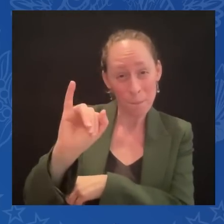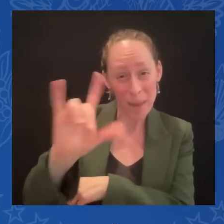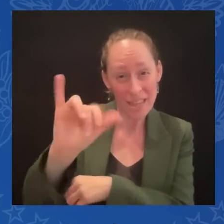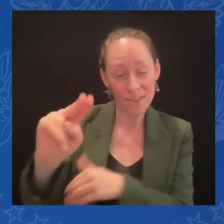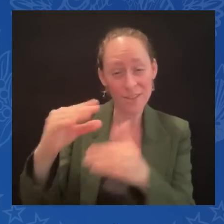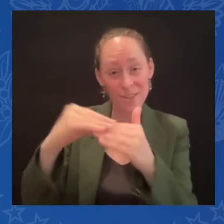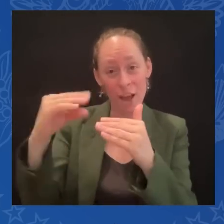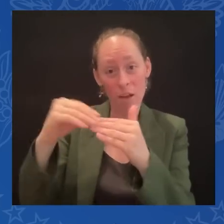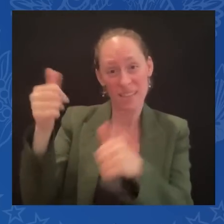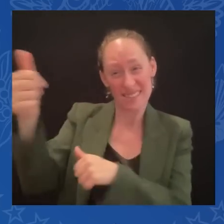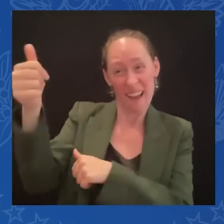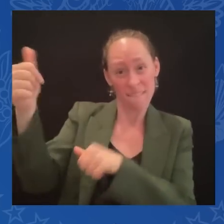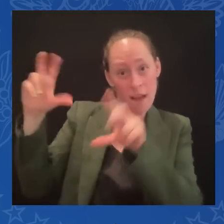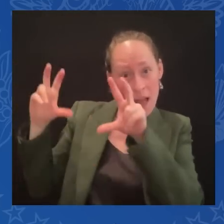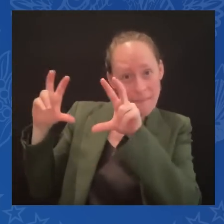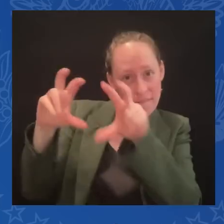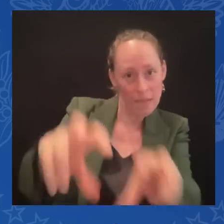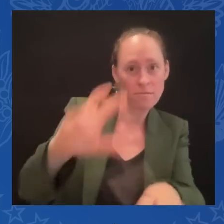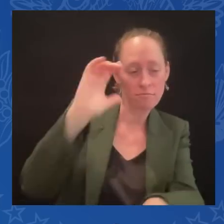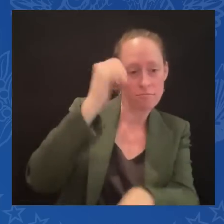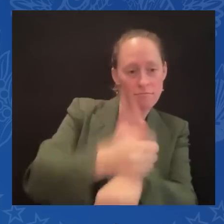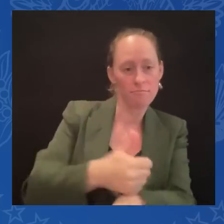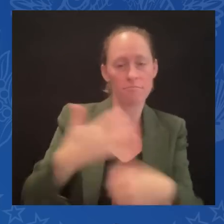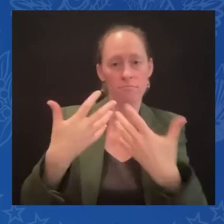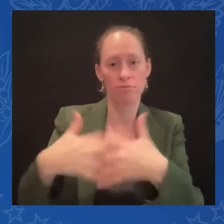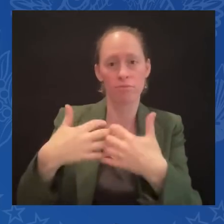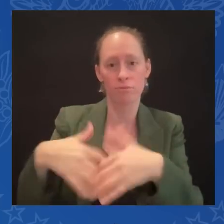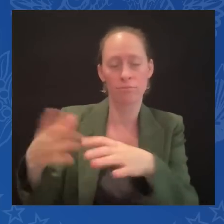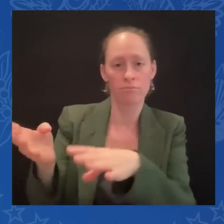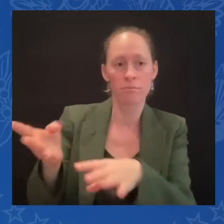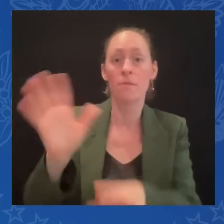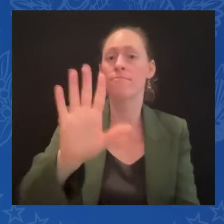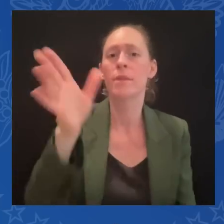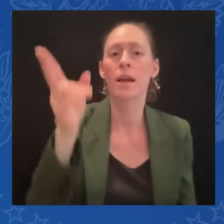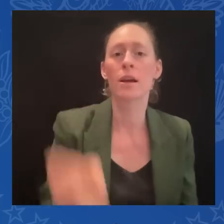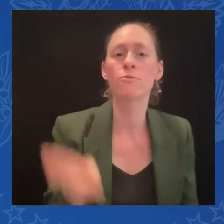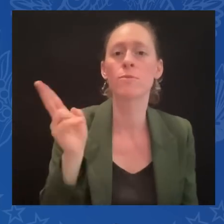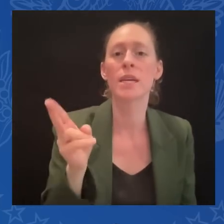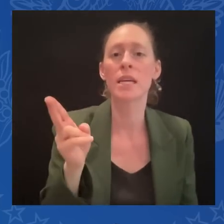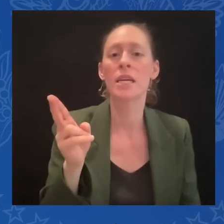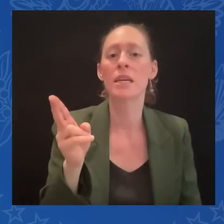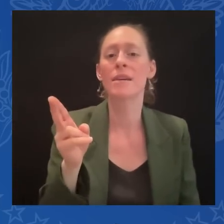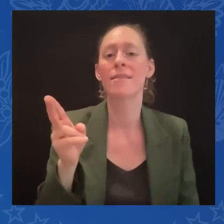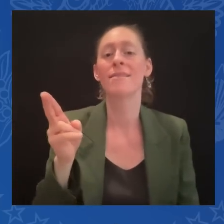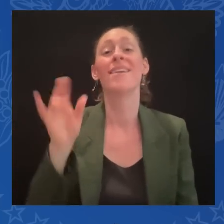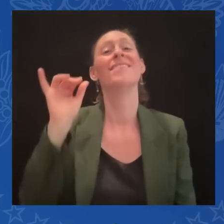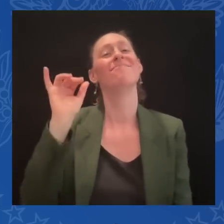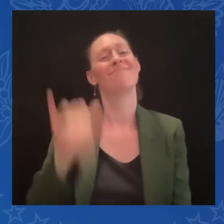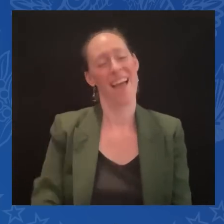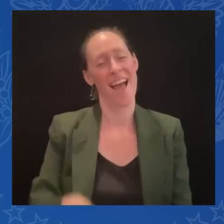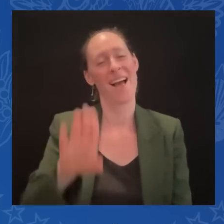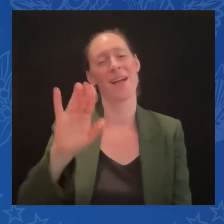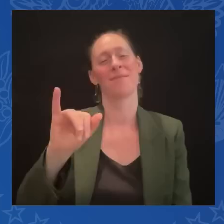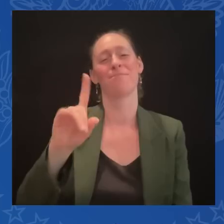It's historic, and it's Bidenomics in action. Instead of expor- -- exporting jobs to cheaper labor costs --